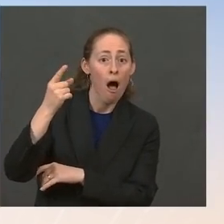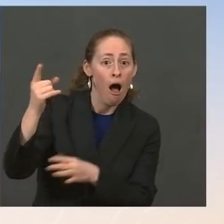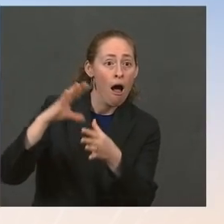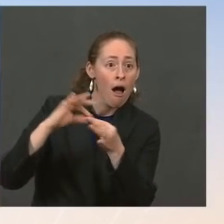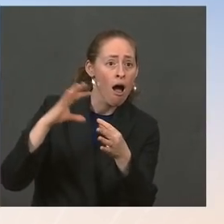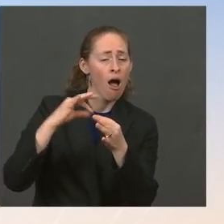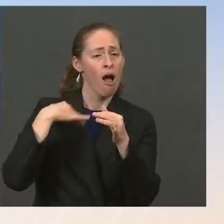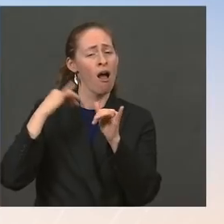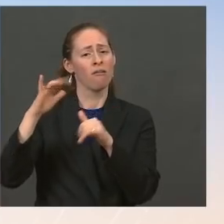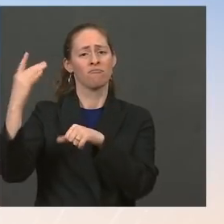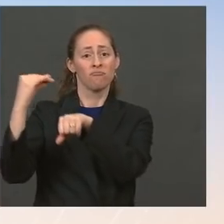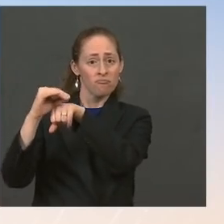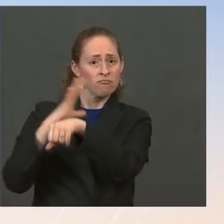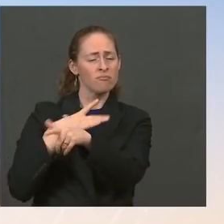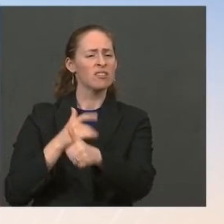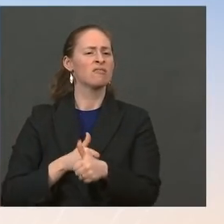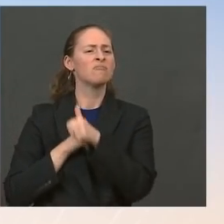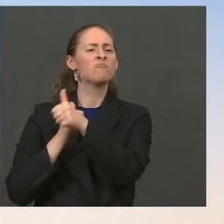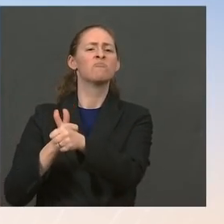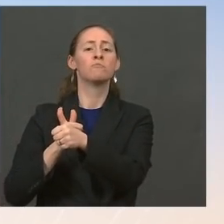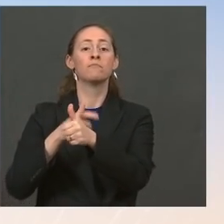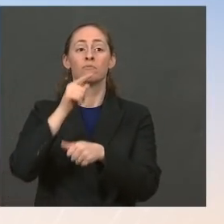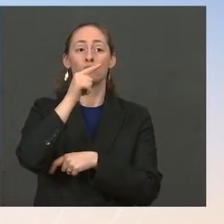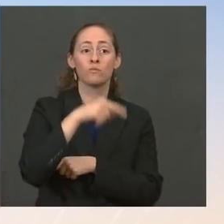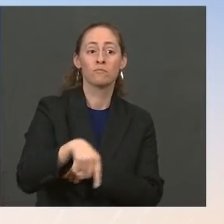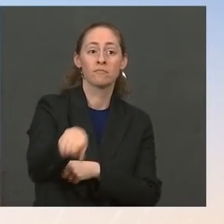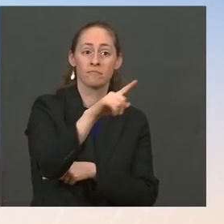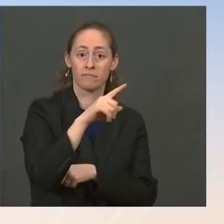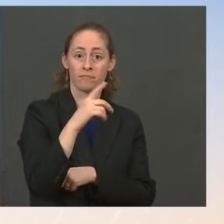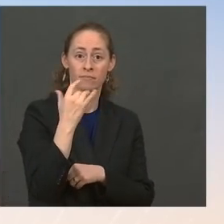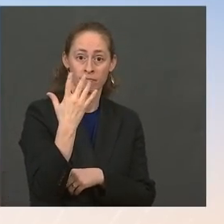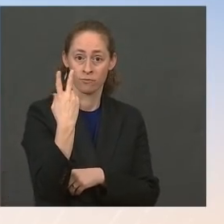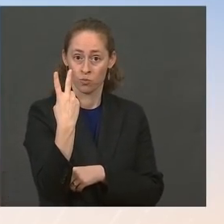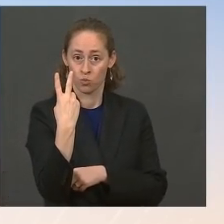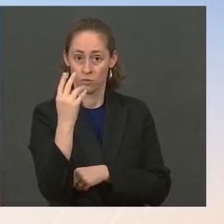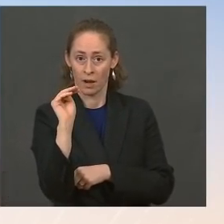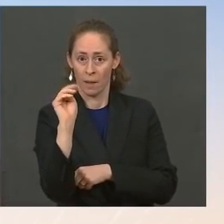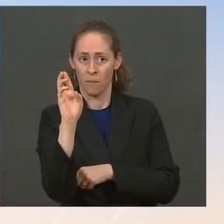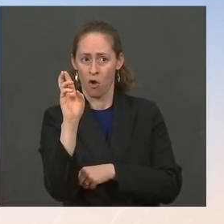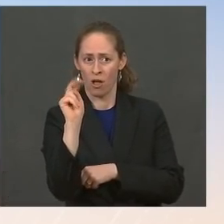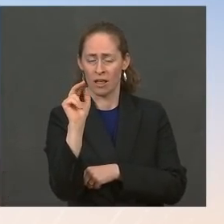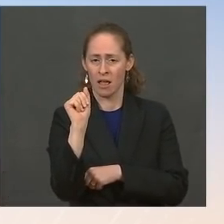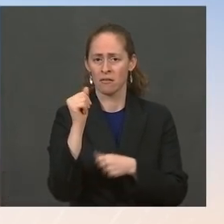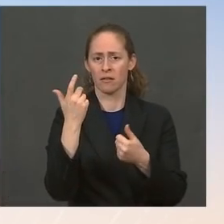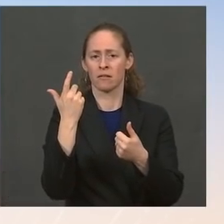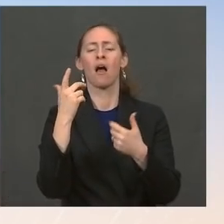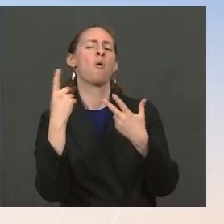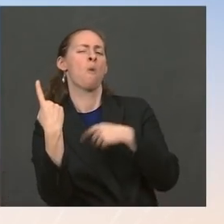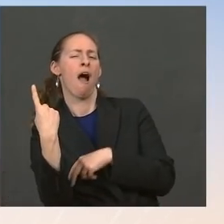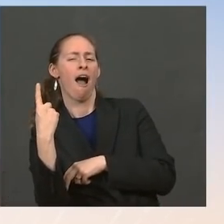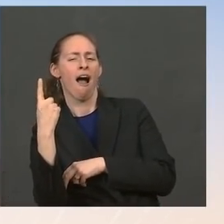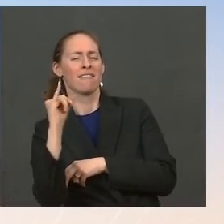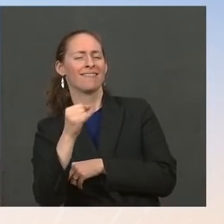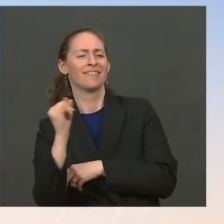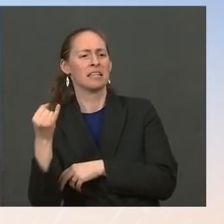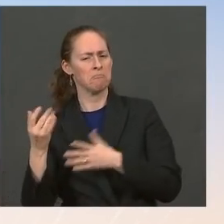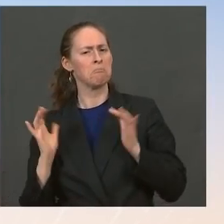which is two shots of an mRNA vaccine or one J&J shot; that has not changed. And so we're not going to get ahead of any changes